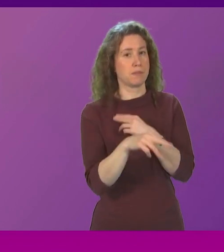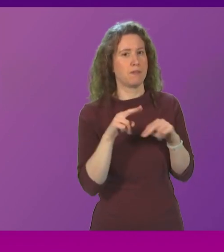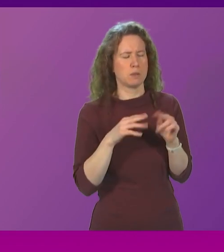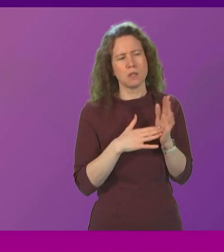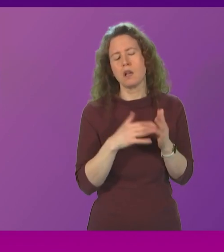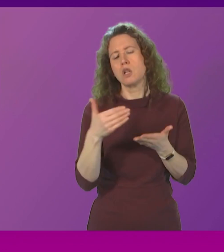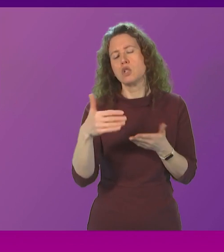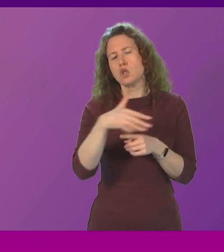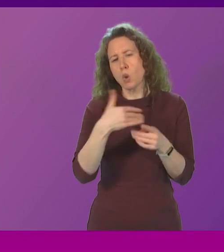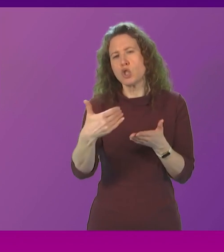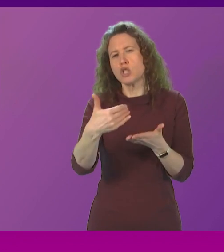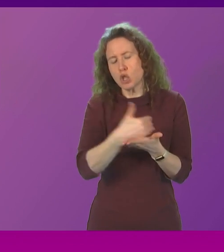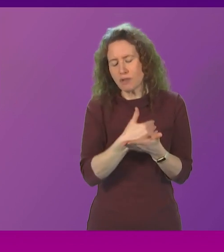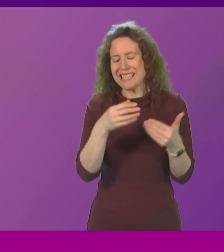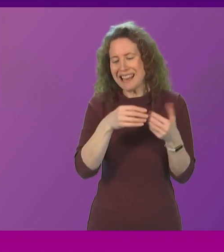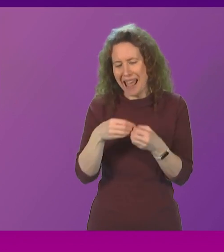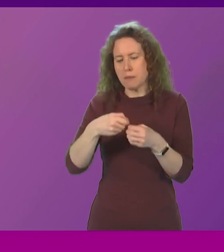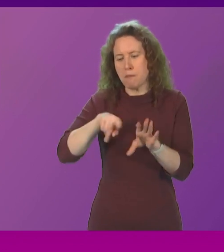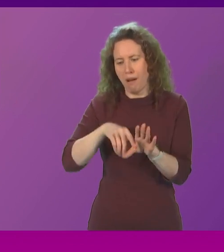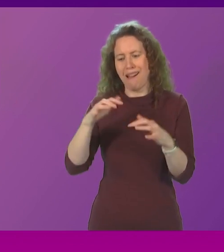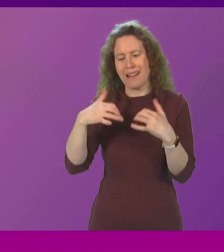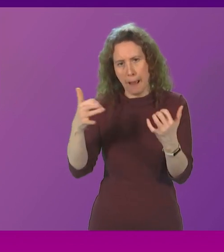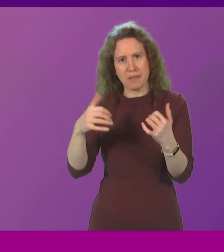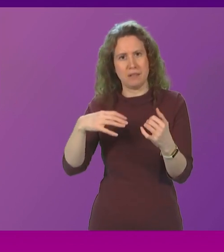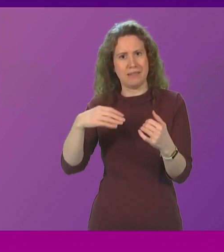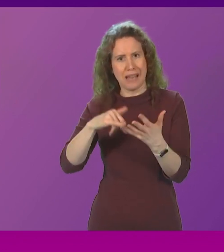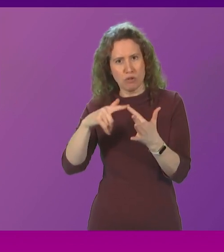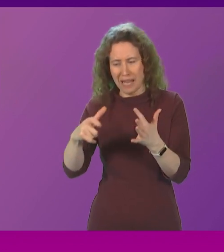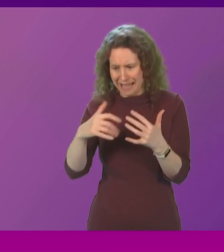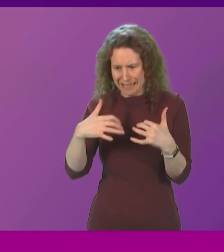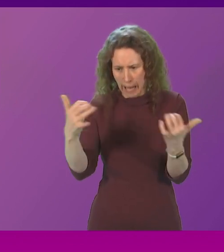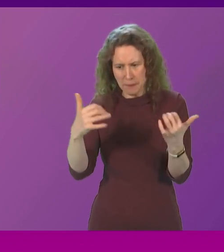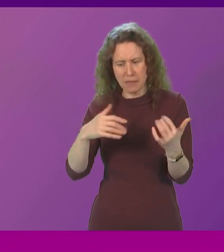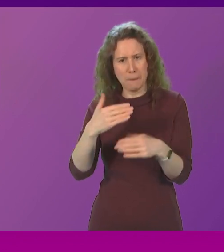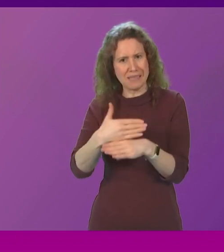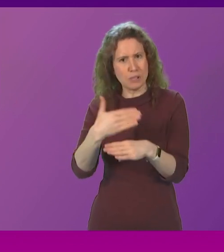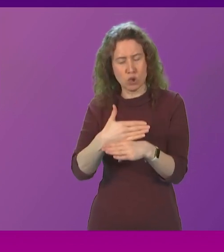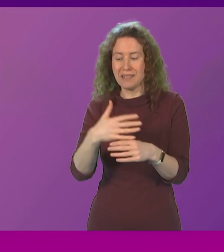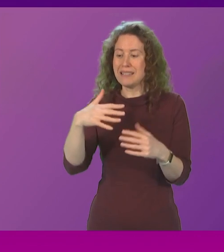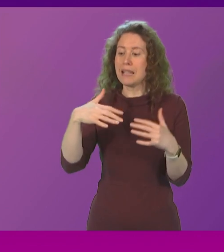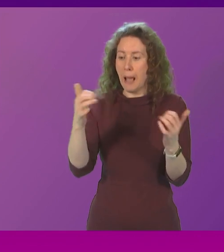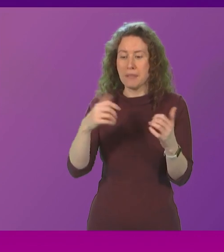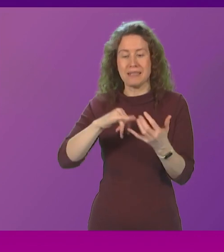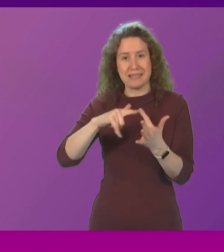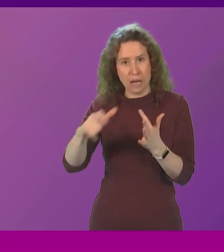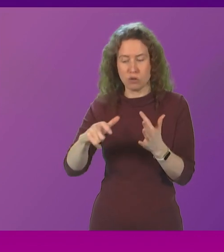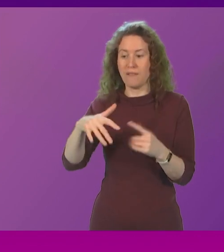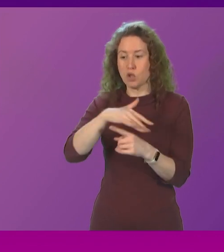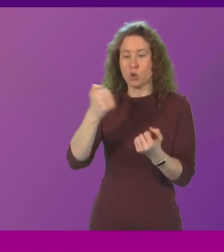Social security is being led by the cabinet secretary. It is a Cabinet position. The Cabinet Secretary for Social Justice is sitting right there and she is waving right